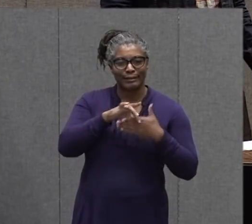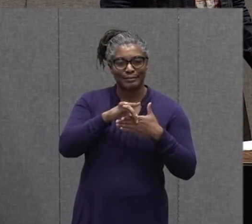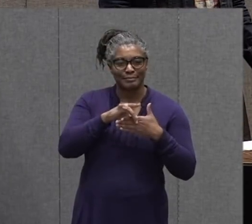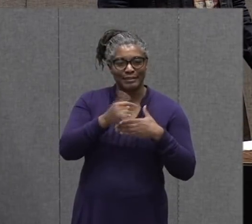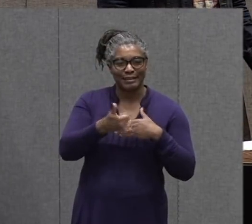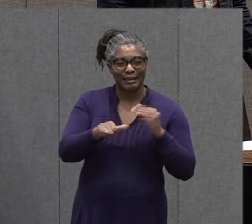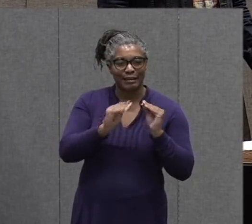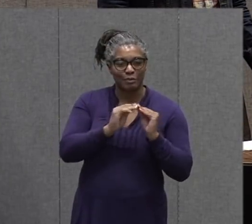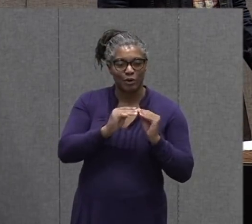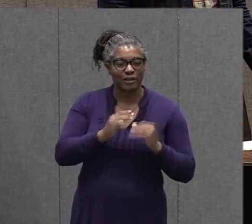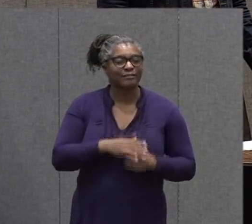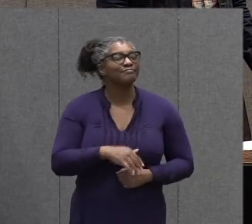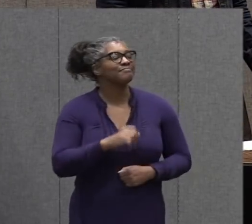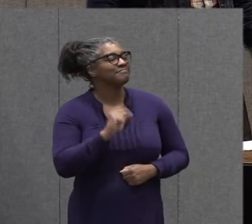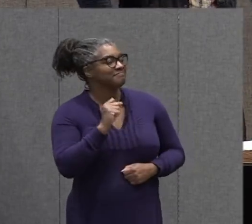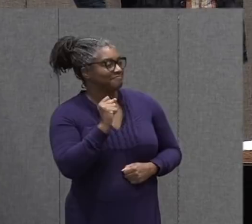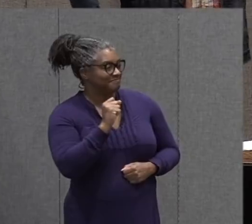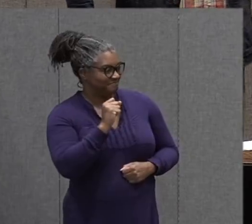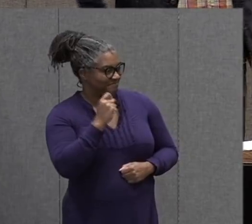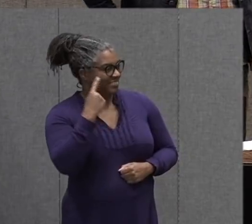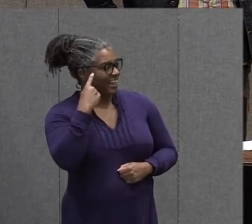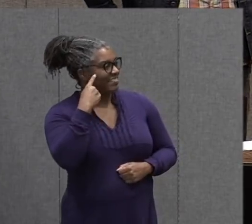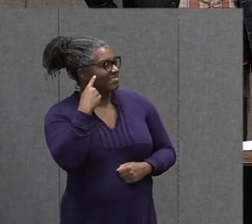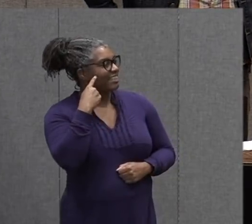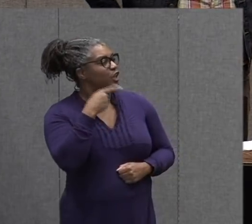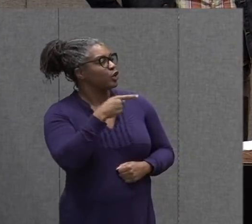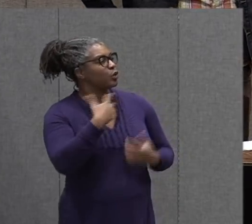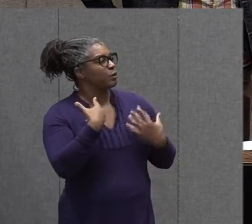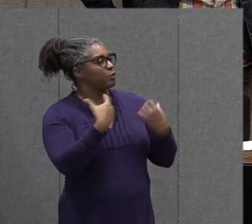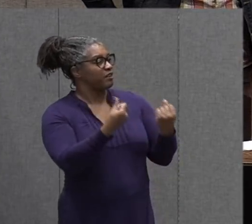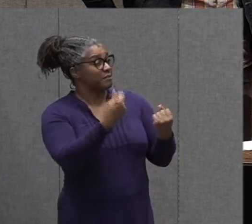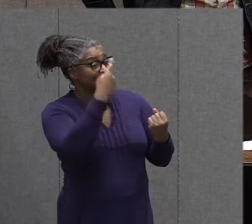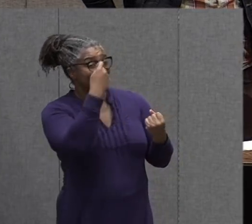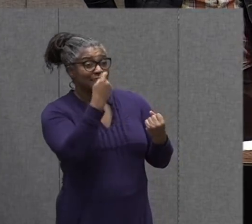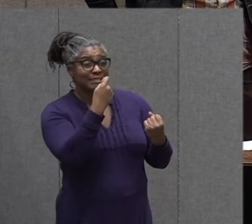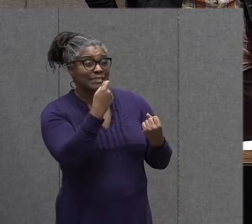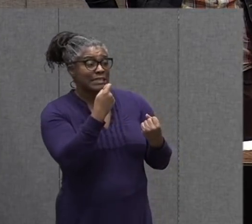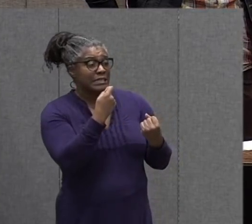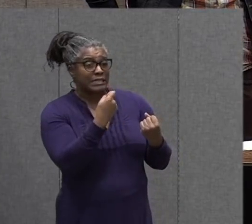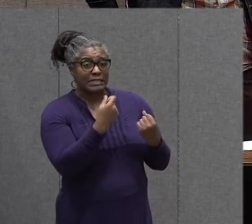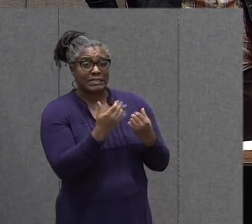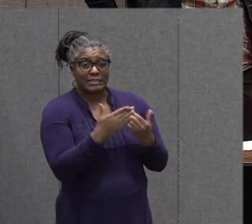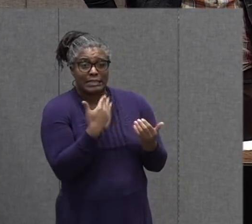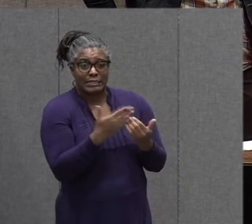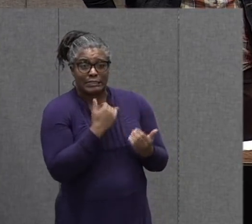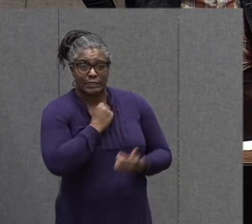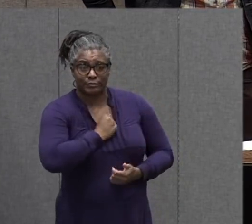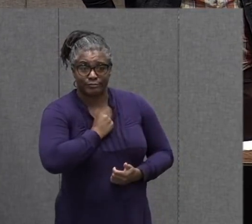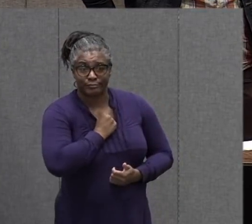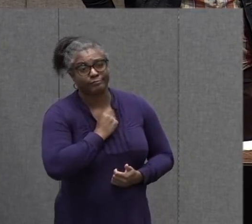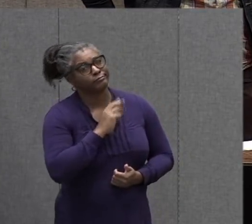Because it is not easy to apologize, it's not easy to think outside of the box